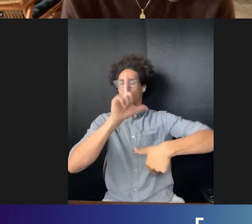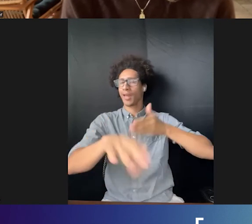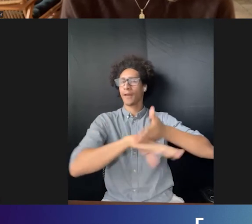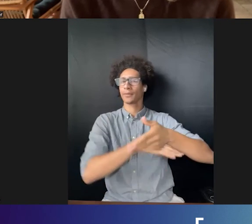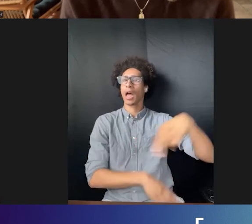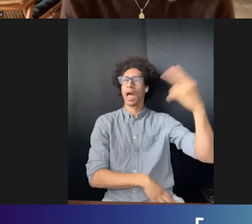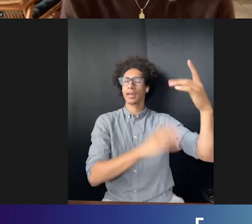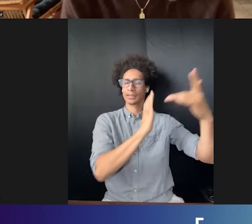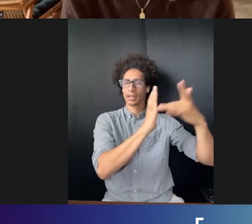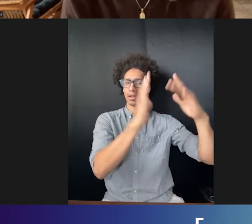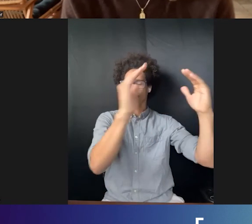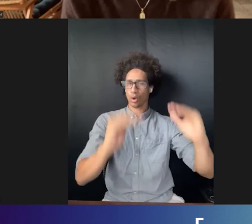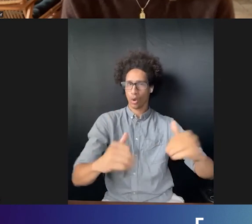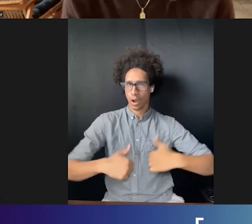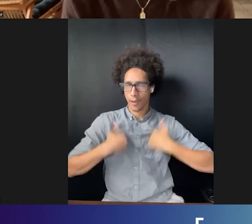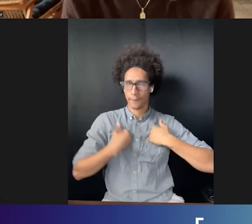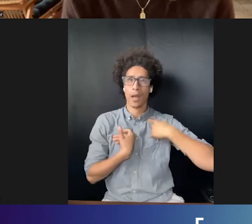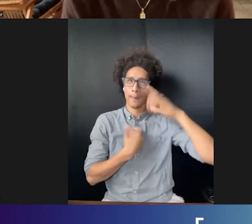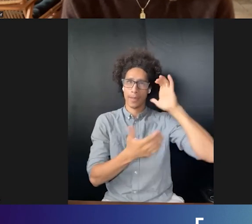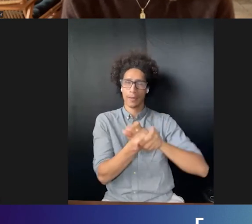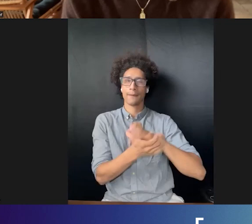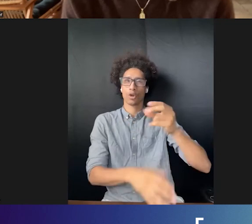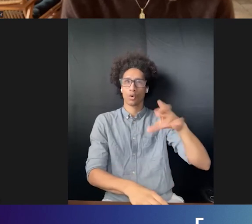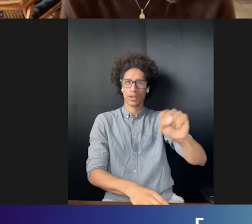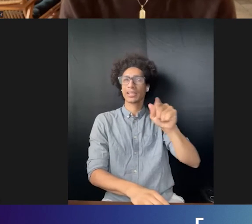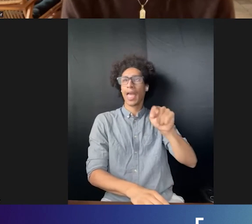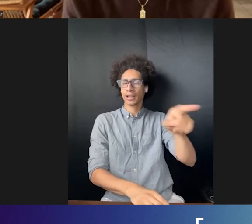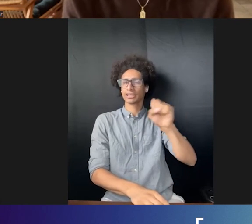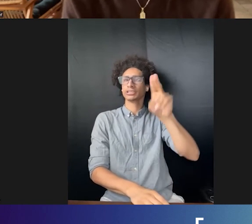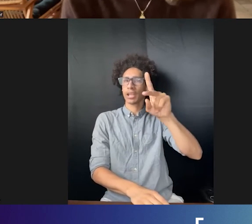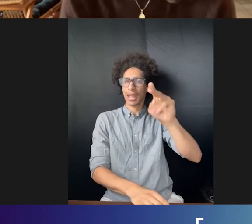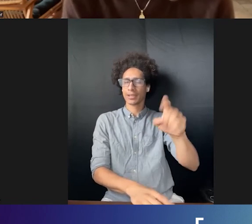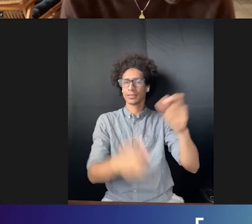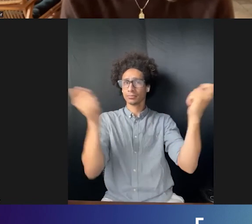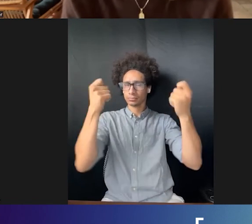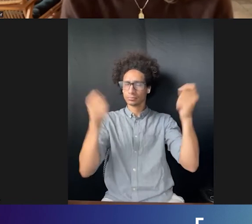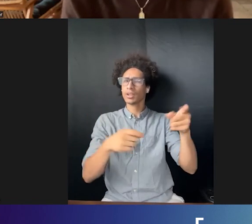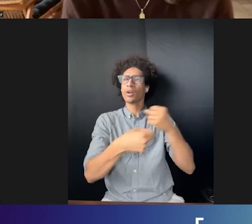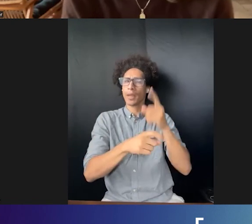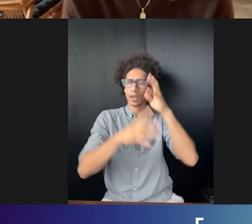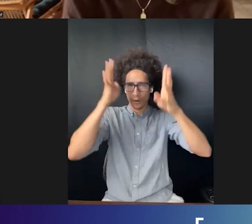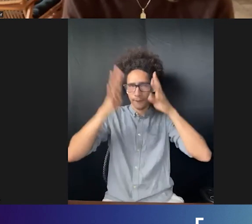I believe Chris Corbett at Sundance had he was doing this creative distribution initiative I think it was at